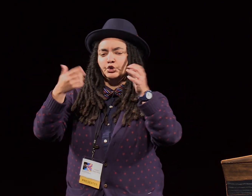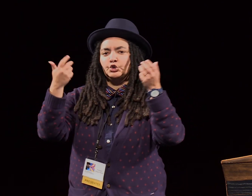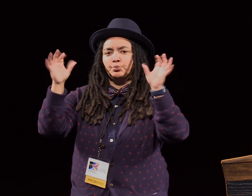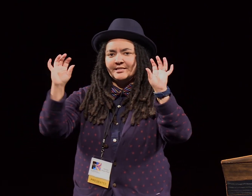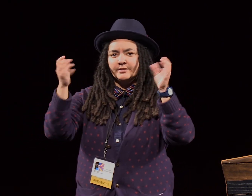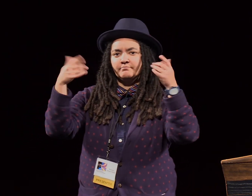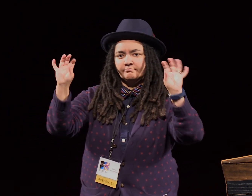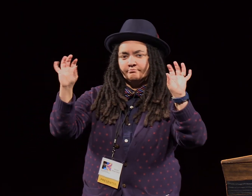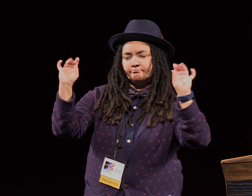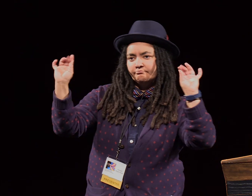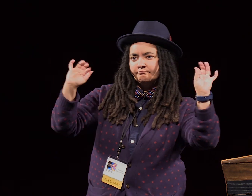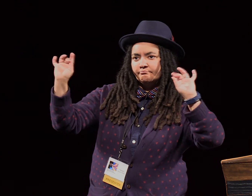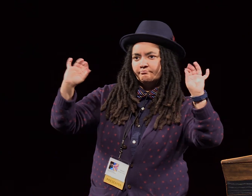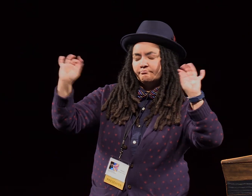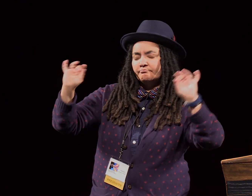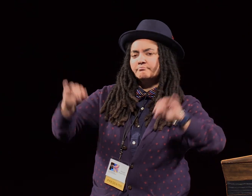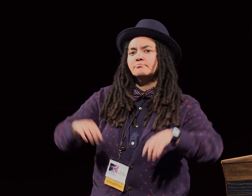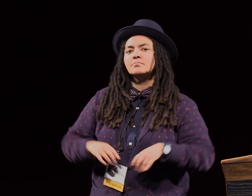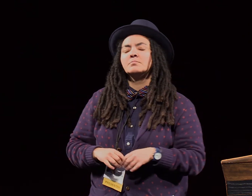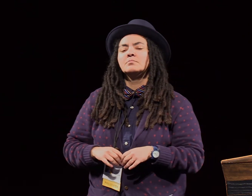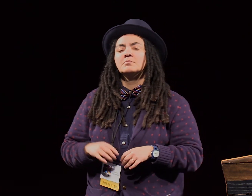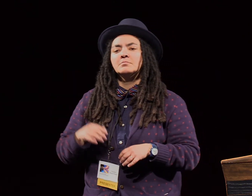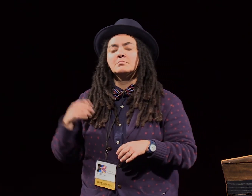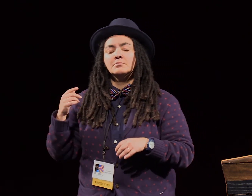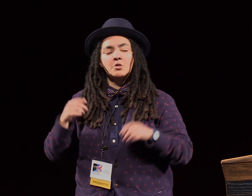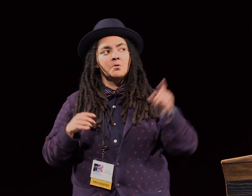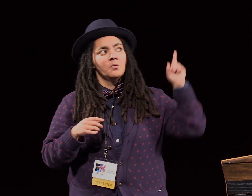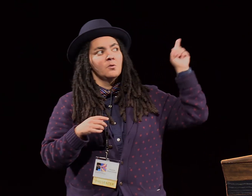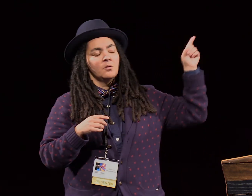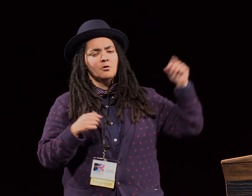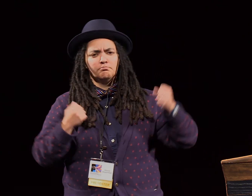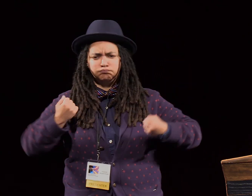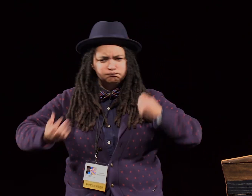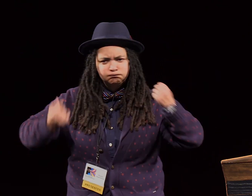Those have markings as well with a flick of the wrist. Palms facing out.